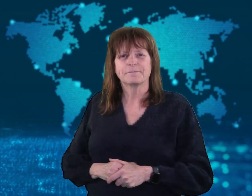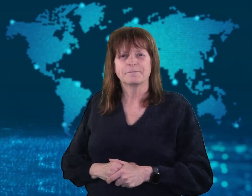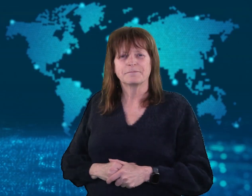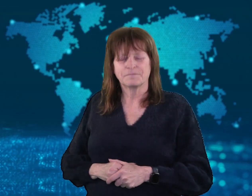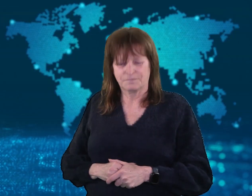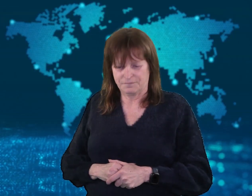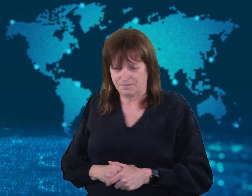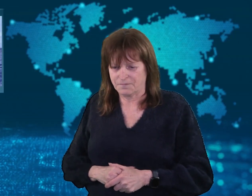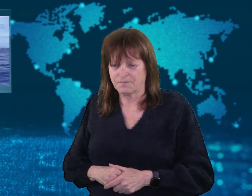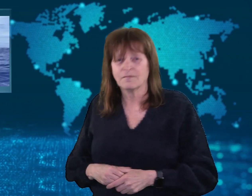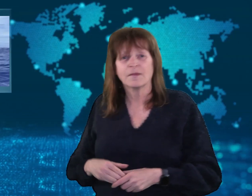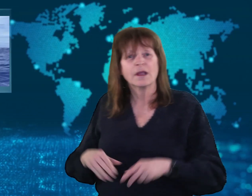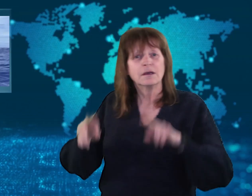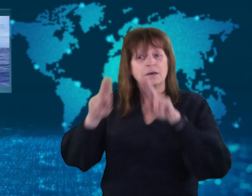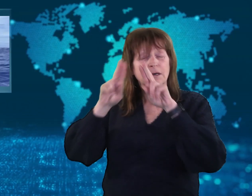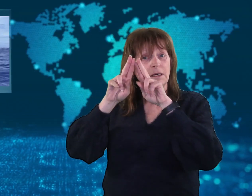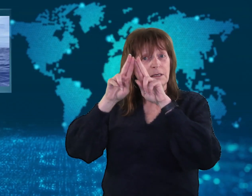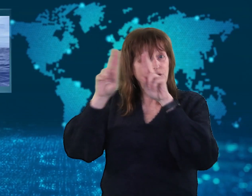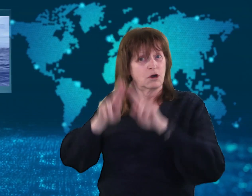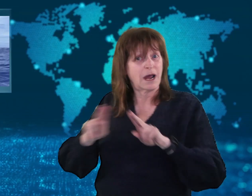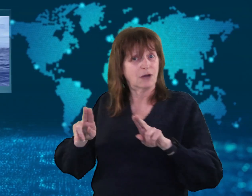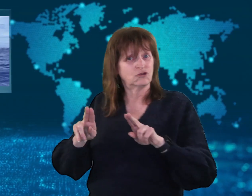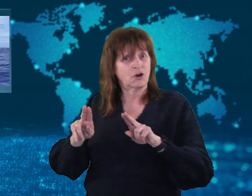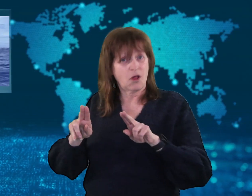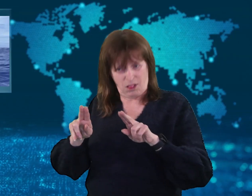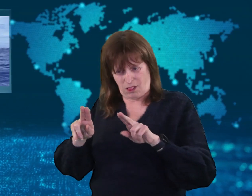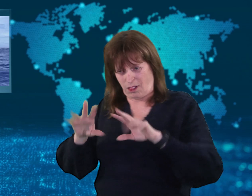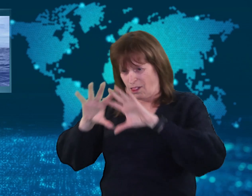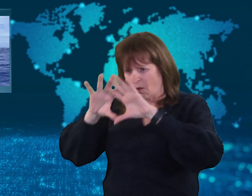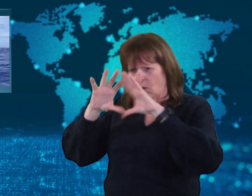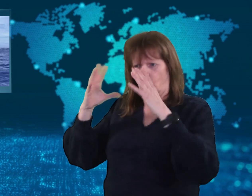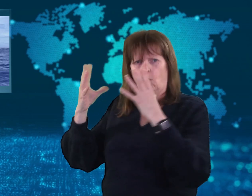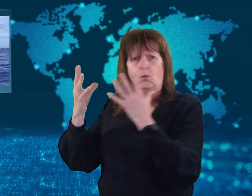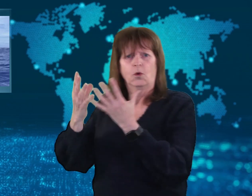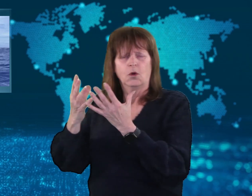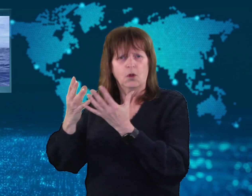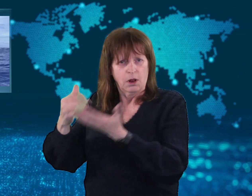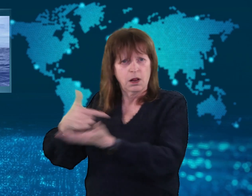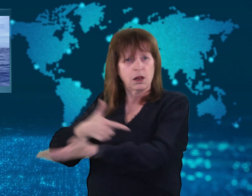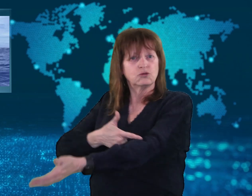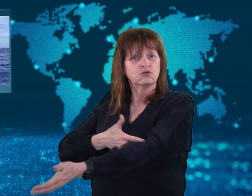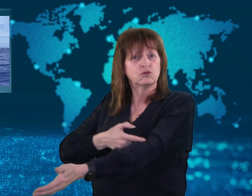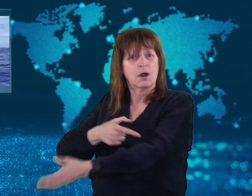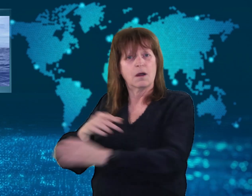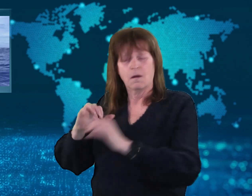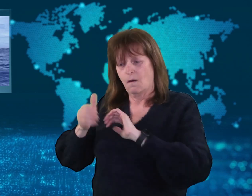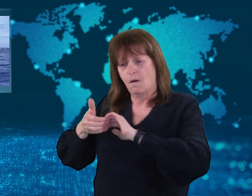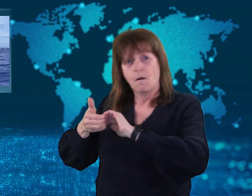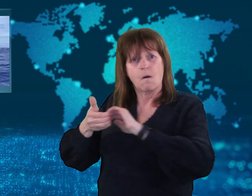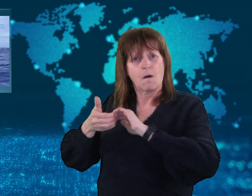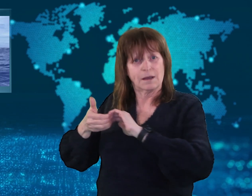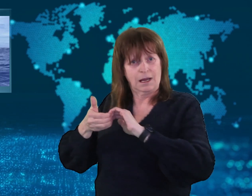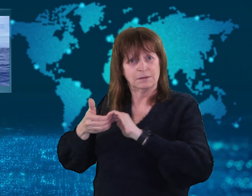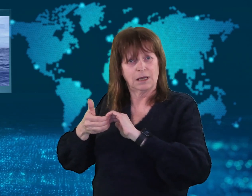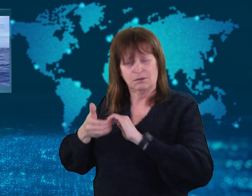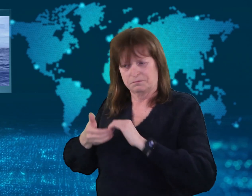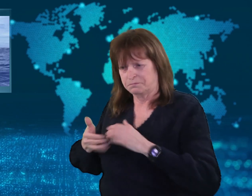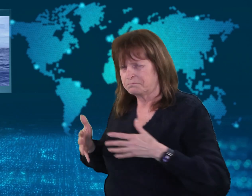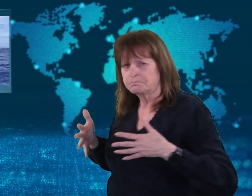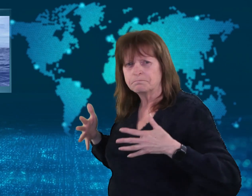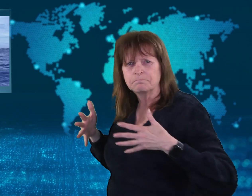[GEORGIA]: An international drug organization was busted with